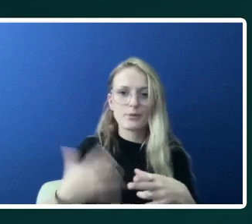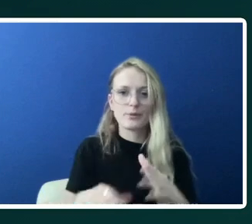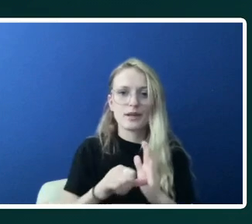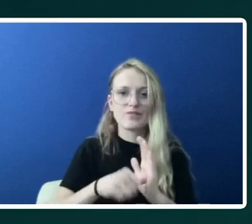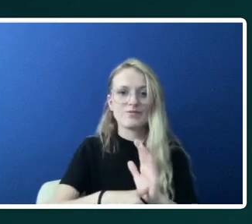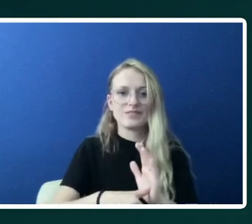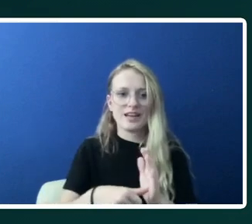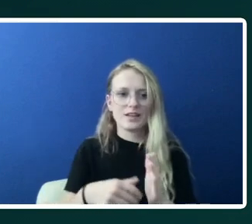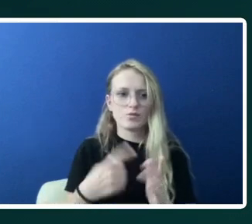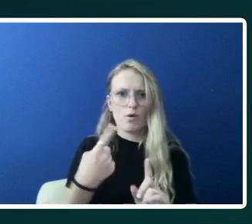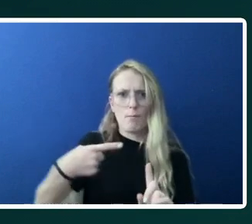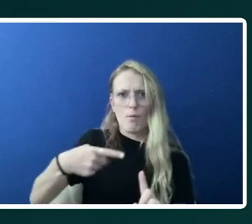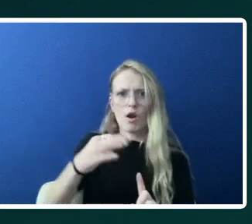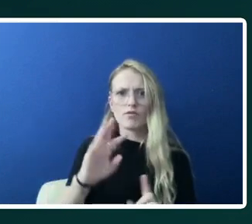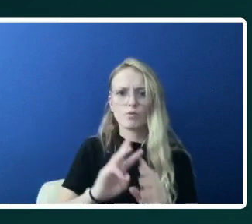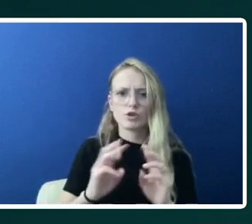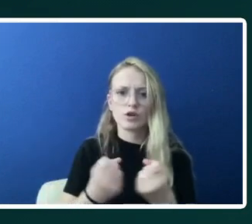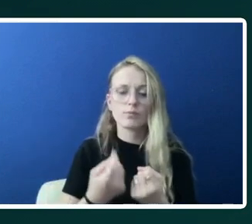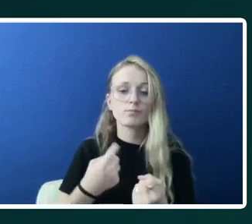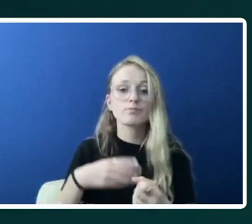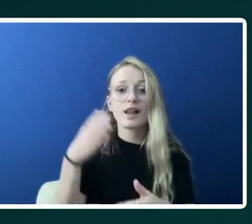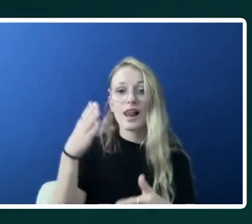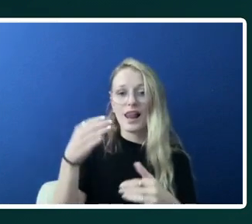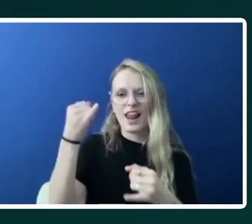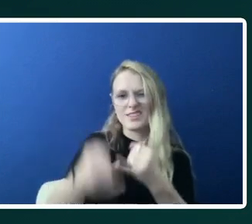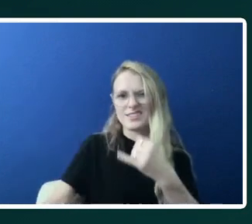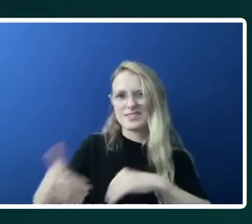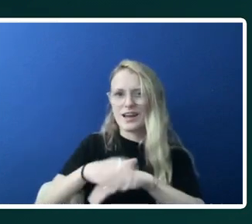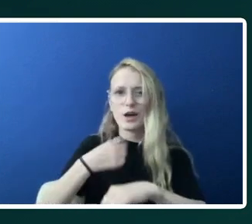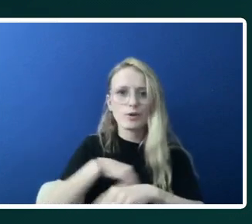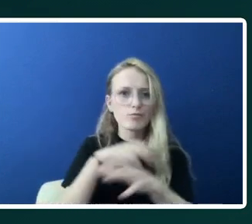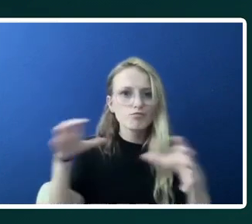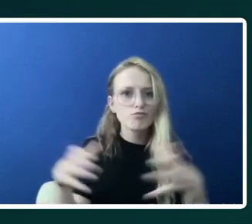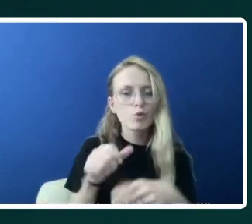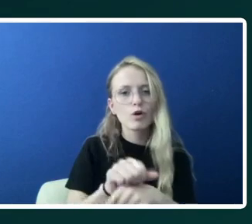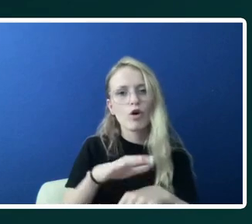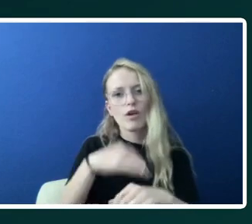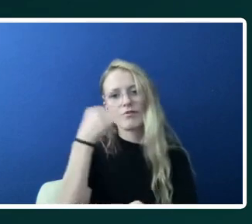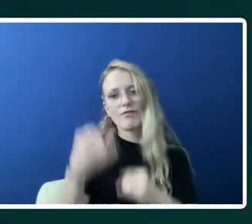we gathered to work on our final products. We, the facilitators, provided fabric. And